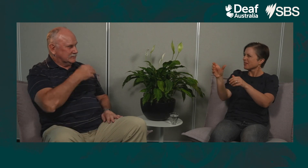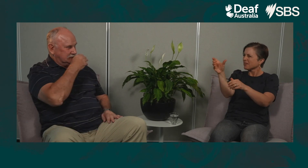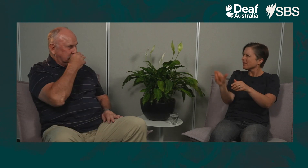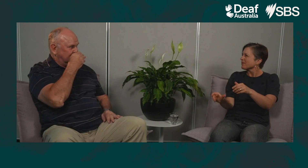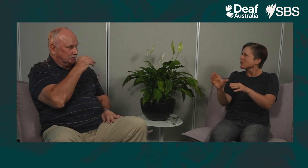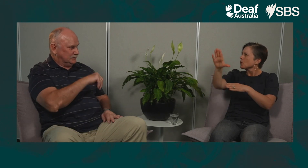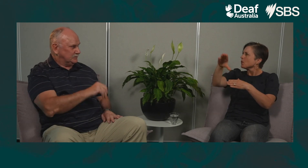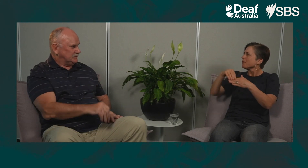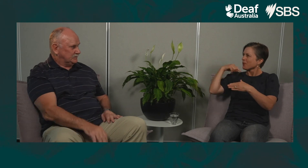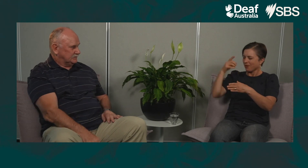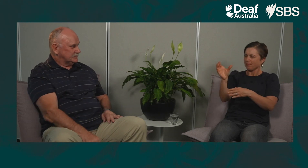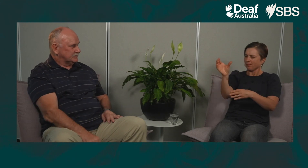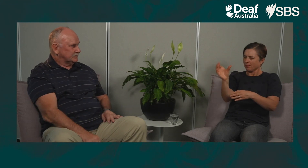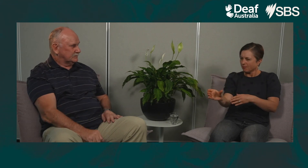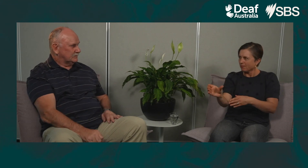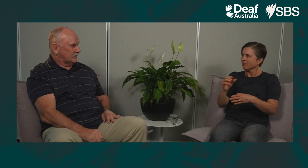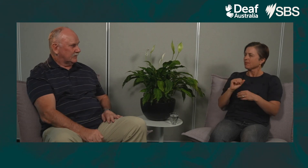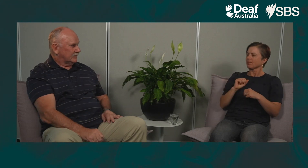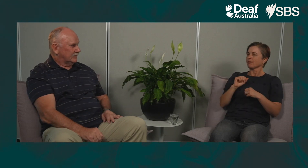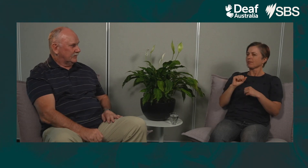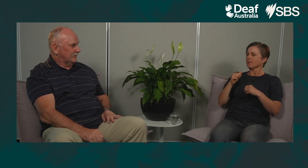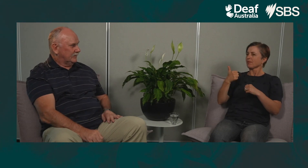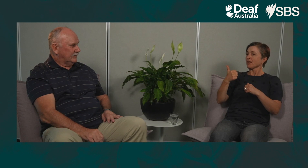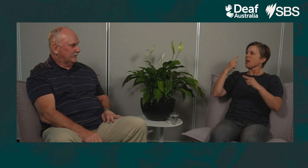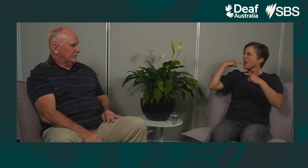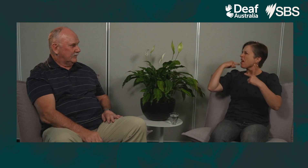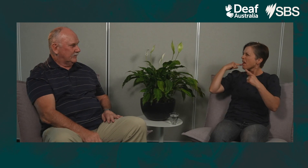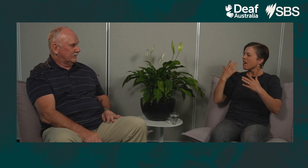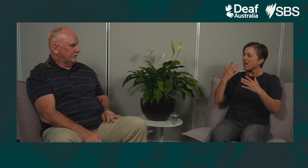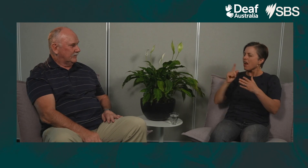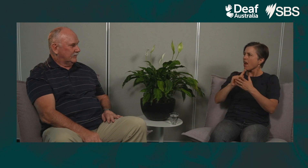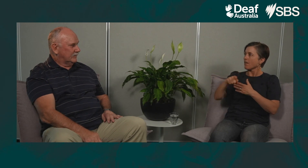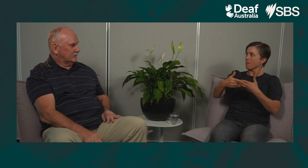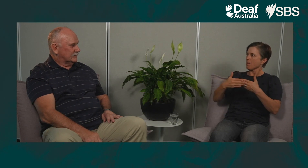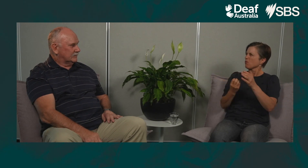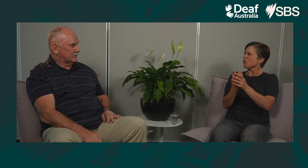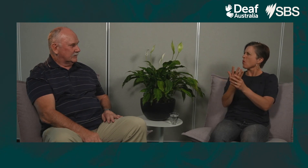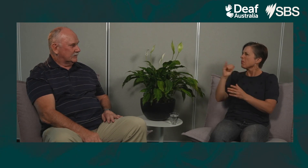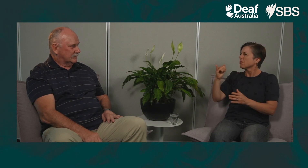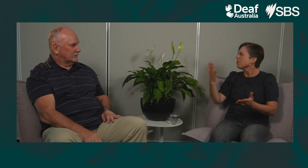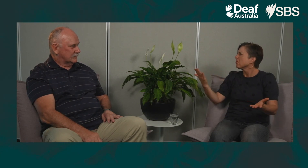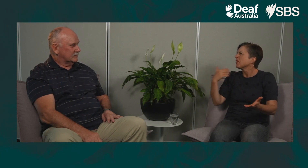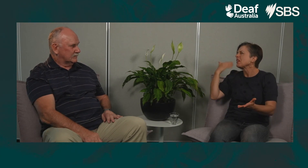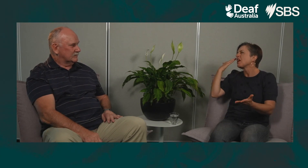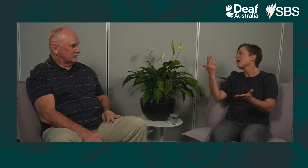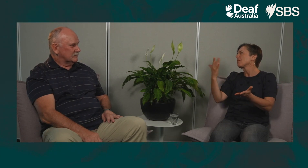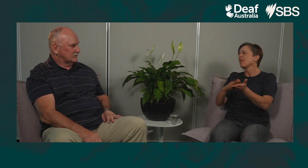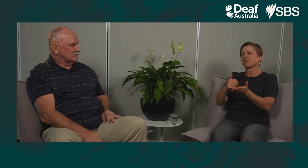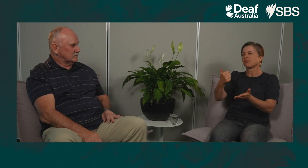which is a flashing light device activated by sound. Anyway, one of my children was about six months old, but I can't remember exactly,